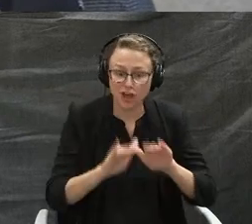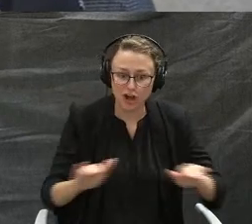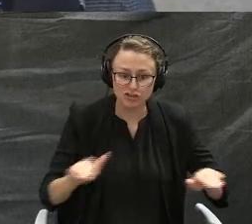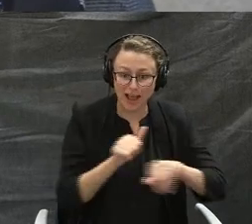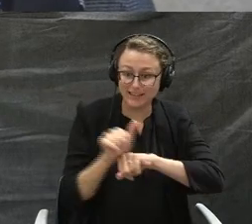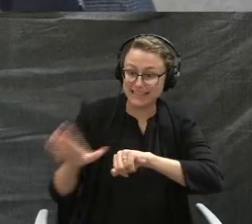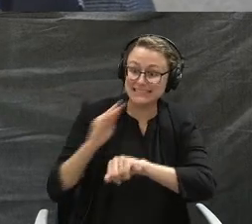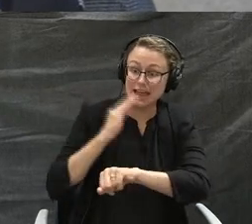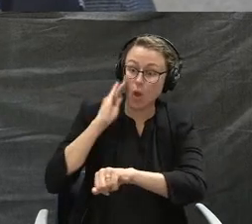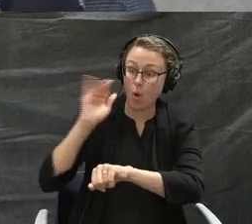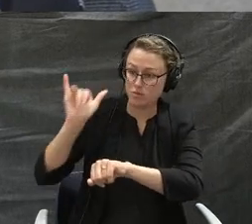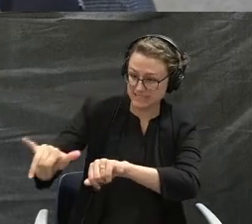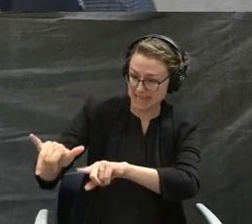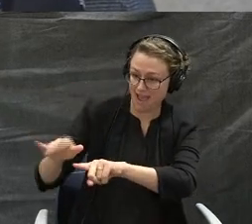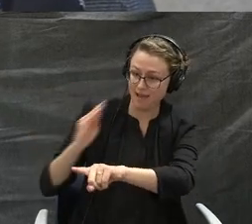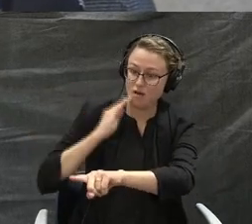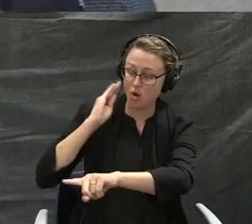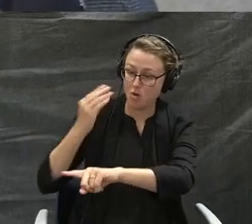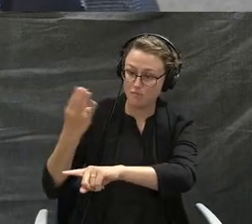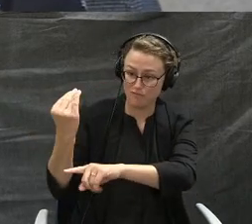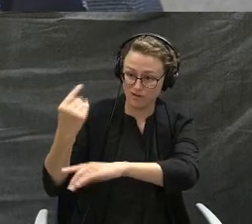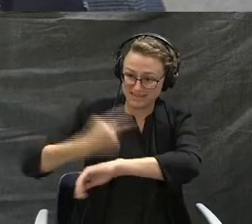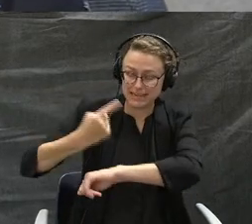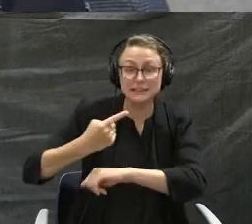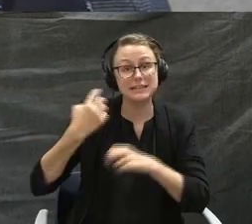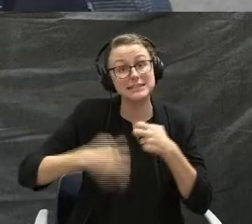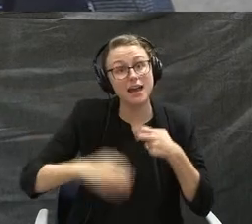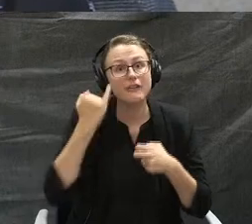quarantine, that two could be tough. If parents work full time